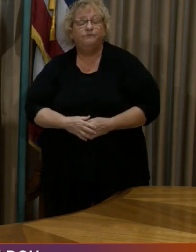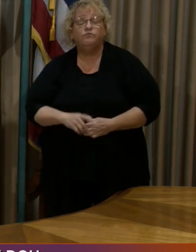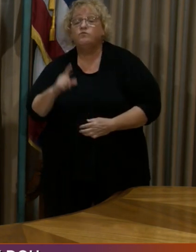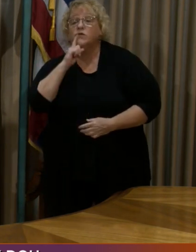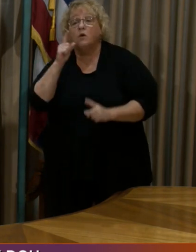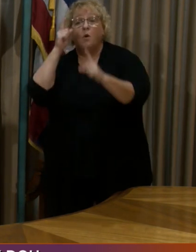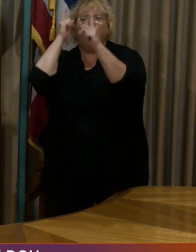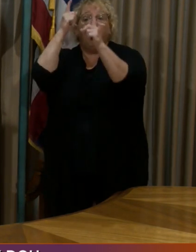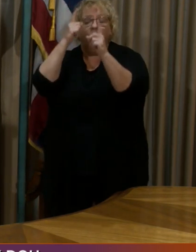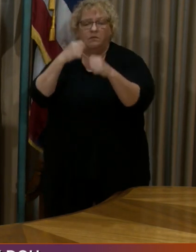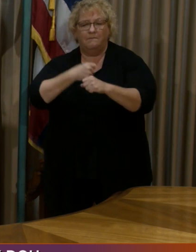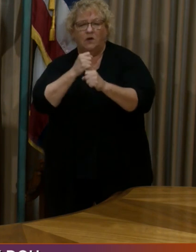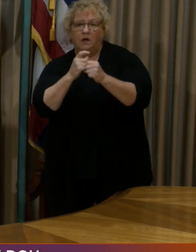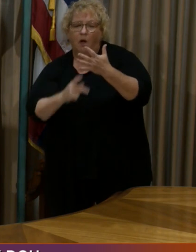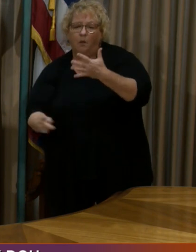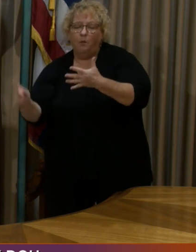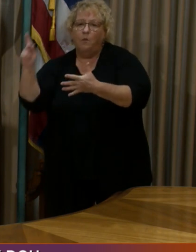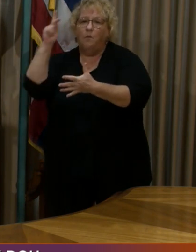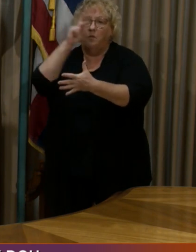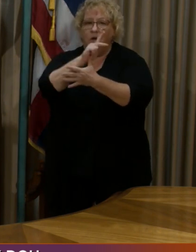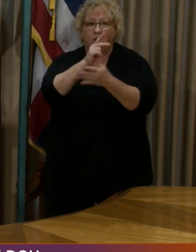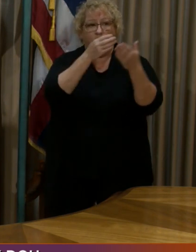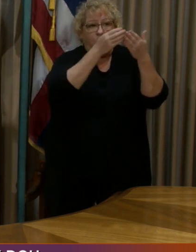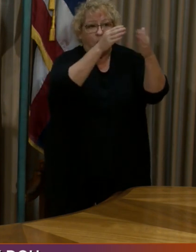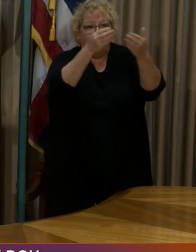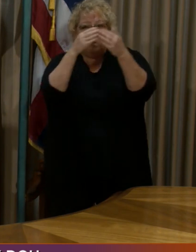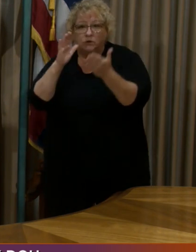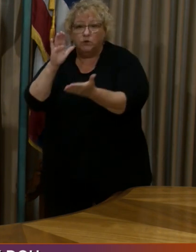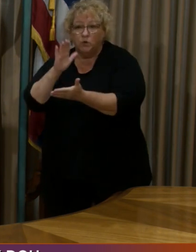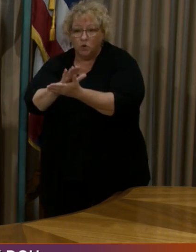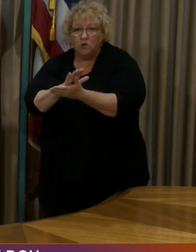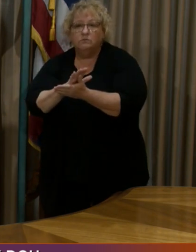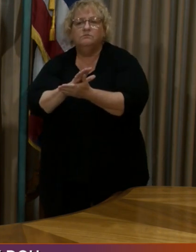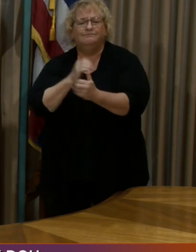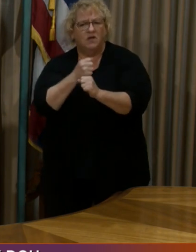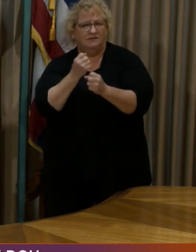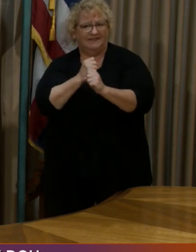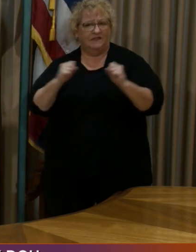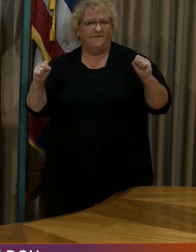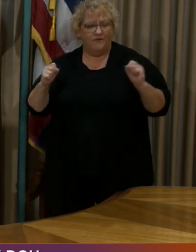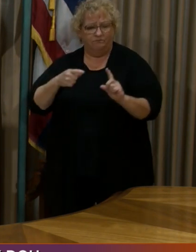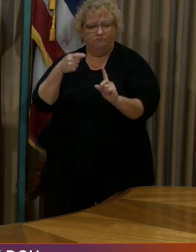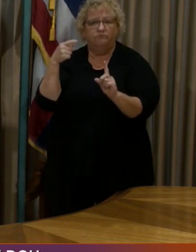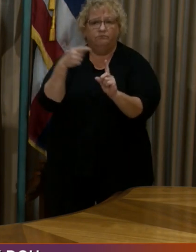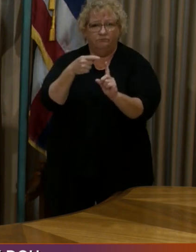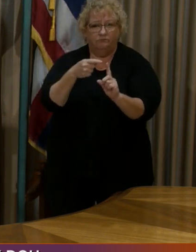AS WELL AS THEIR FAMILIES. OUR GOAL IS TO PRIORITIZE